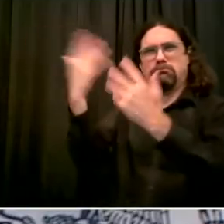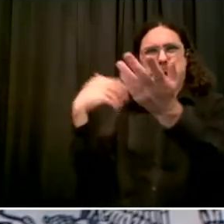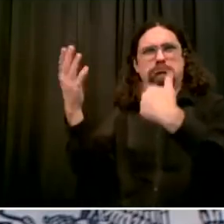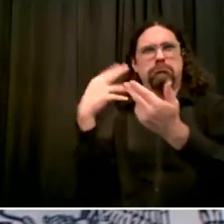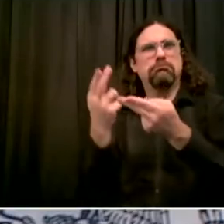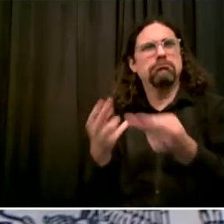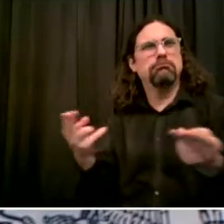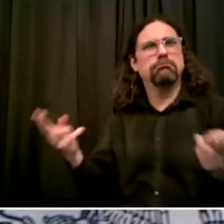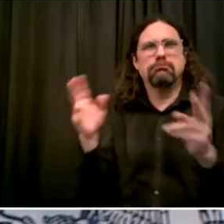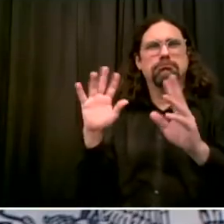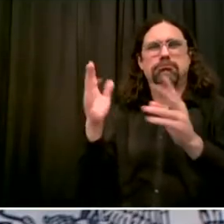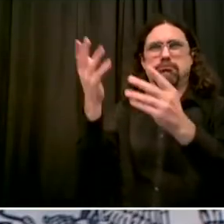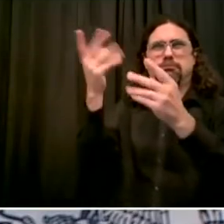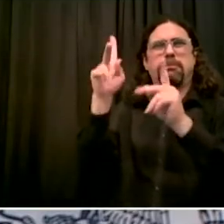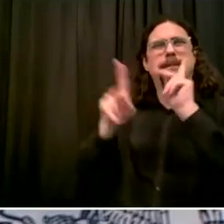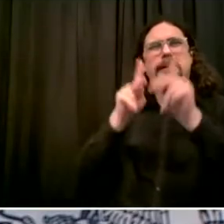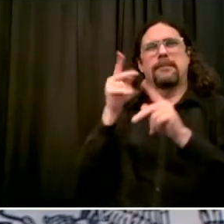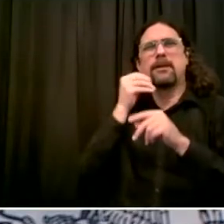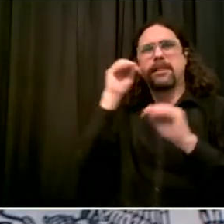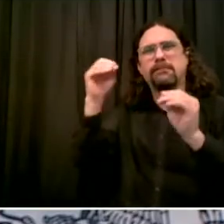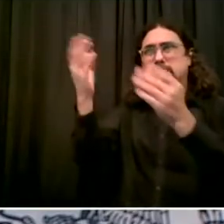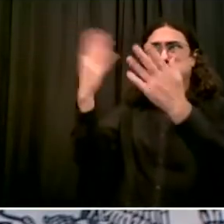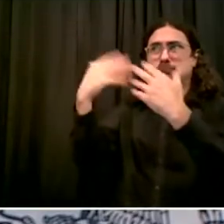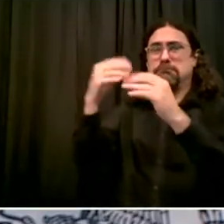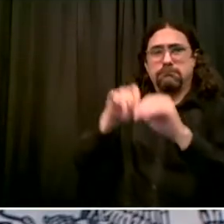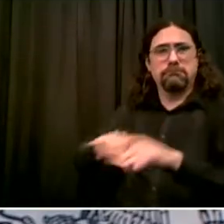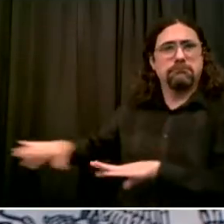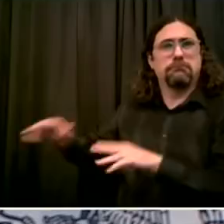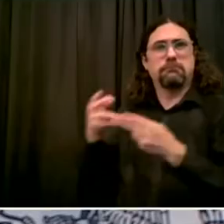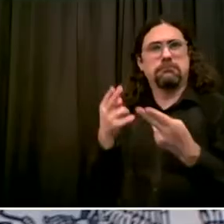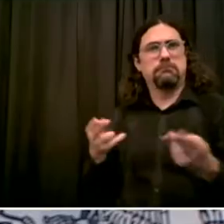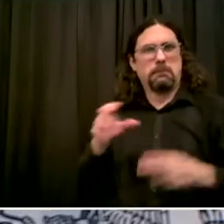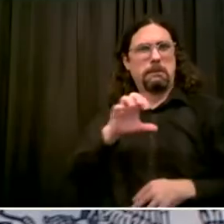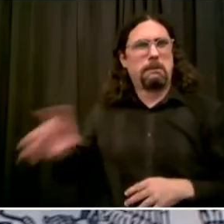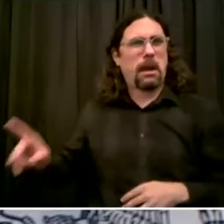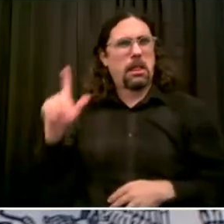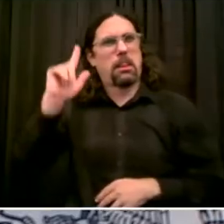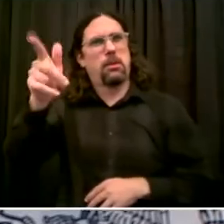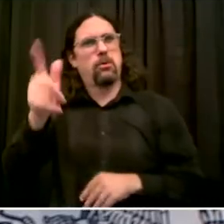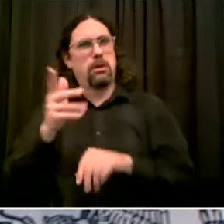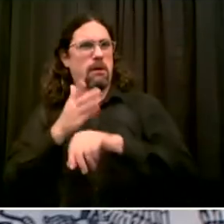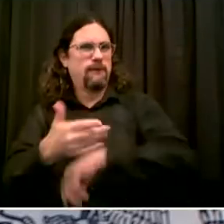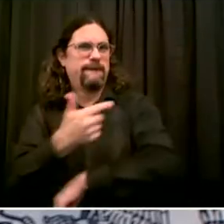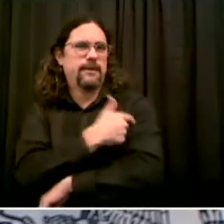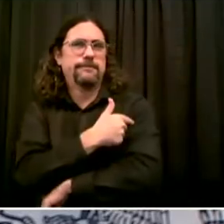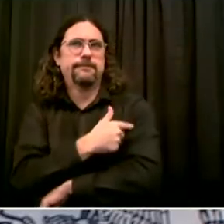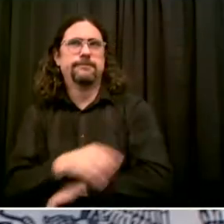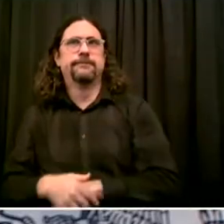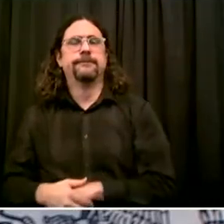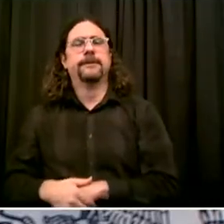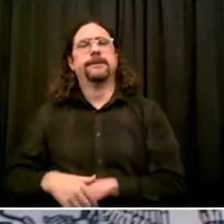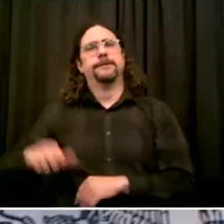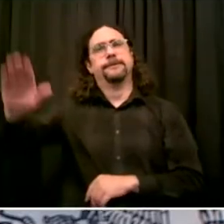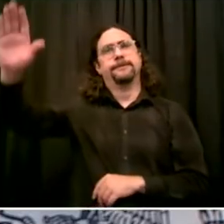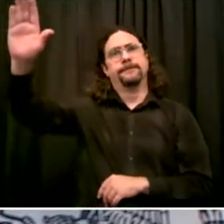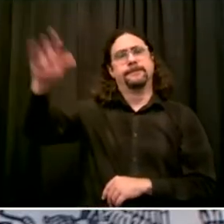THIS IS ABOUT PROTECTING PEMS LEIVS D AN SAFETY. MY NEXT QUTESION IS